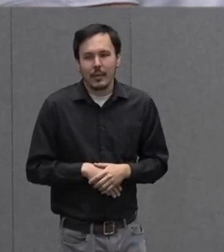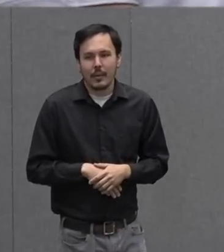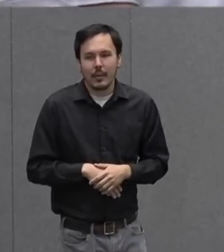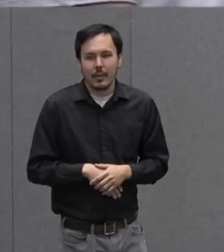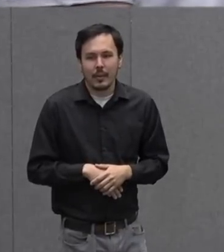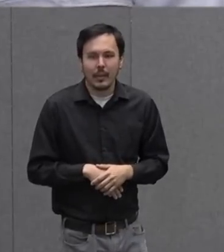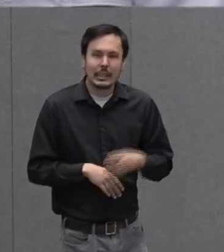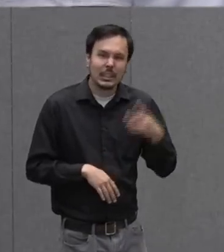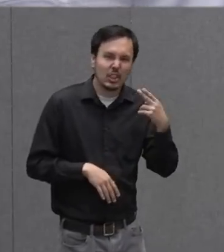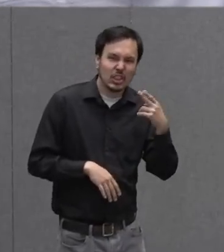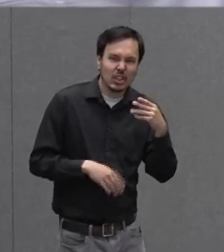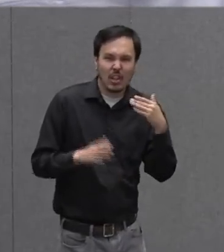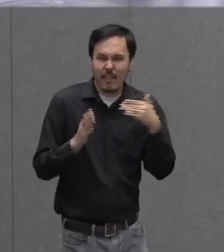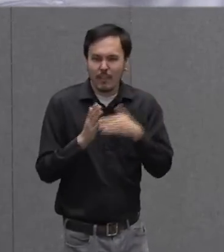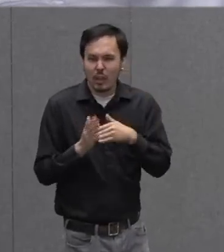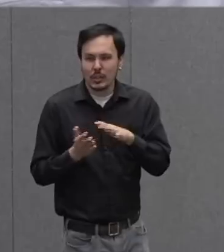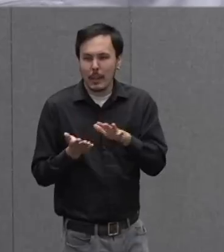Scissors versus Paper.